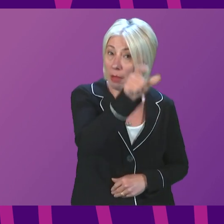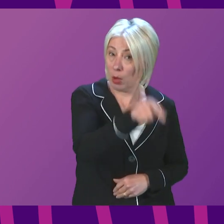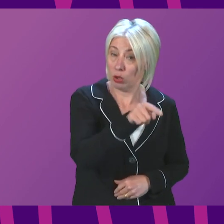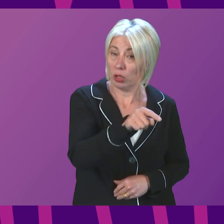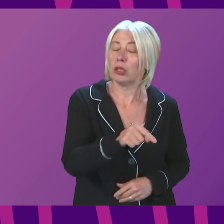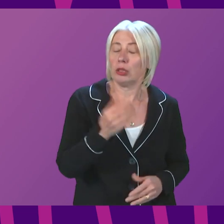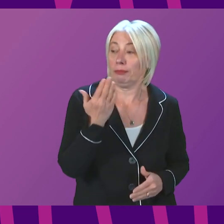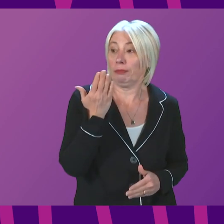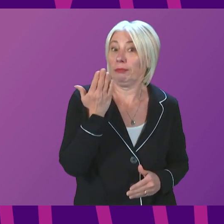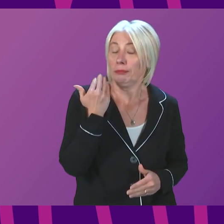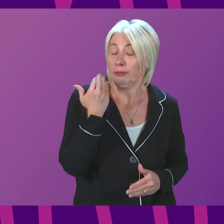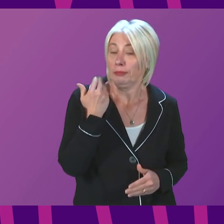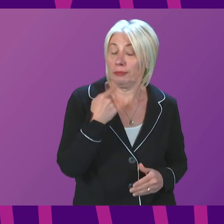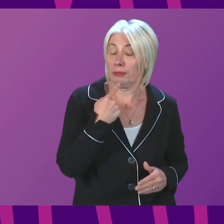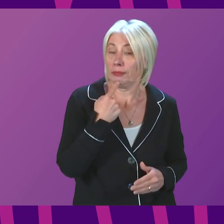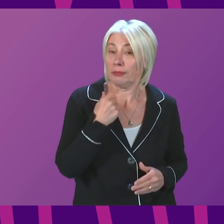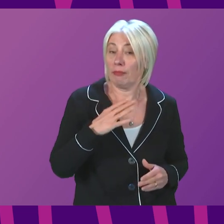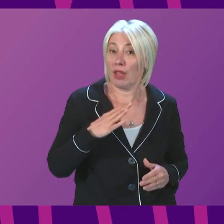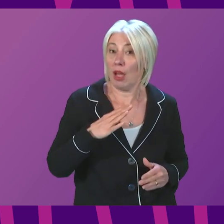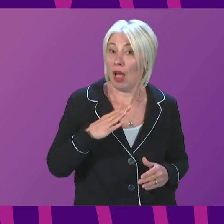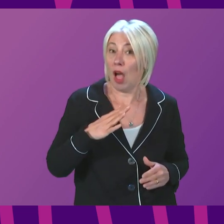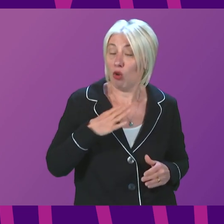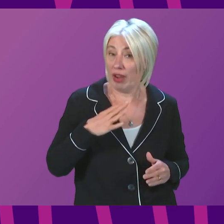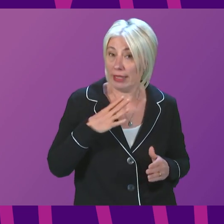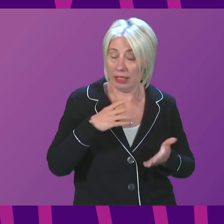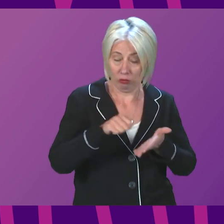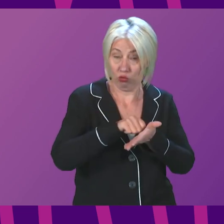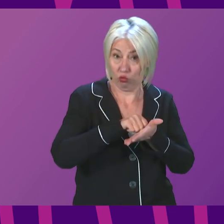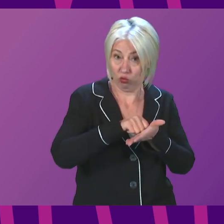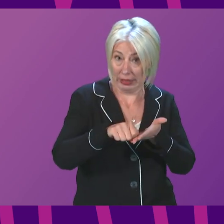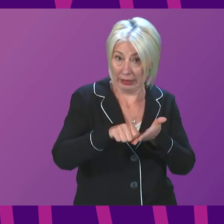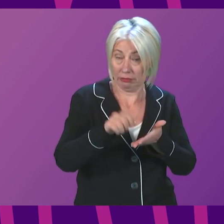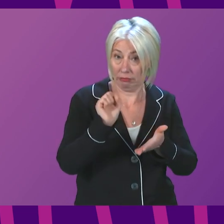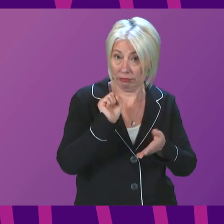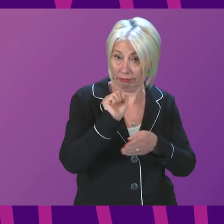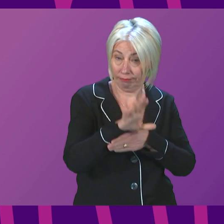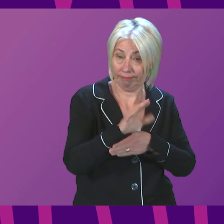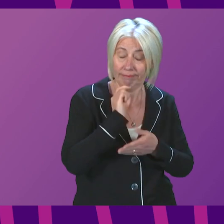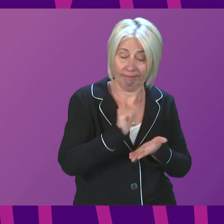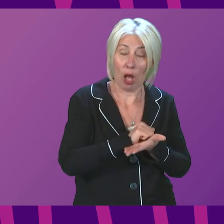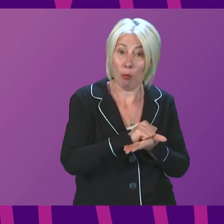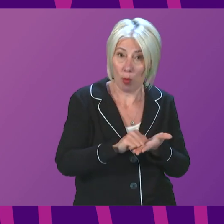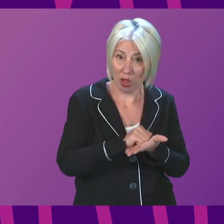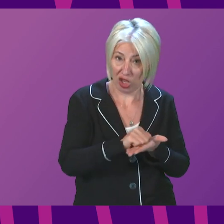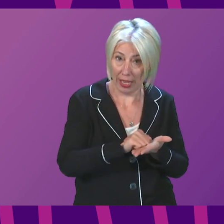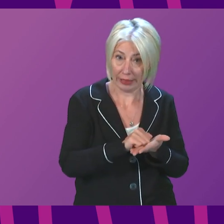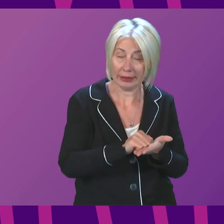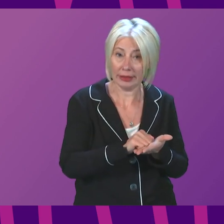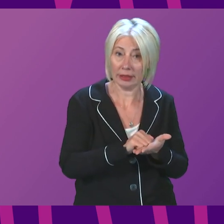Some days ago, in a written message, I said sorry directly to the victim in the case.